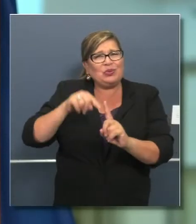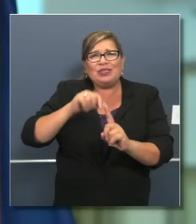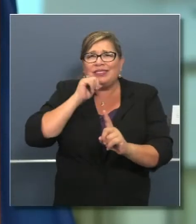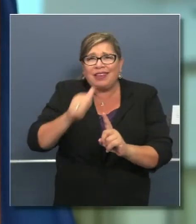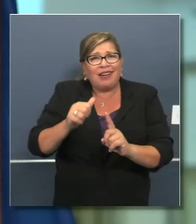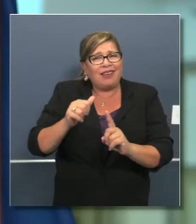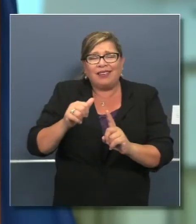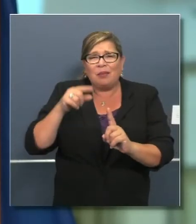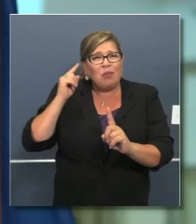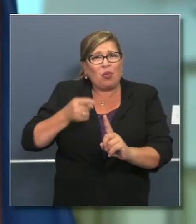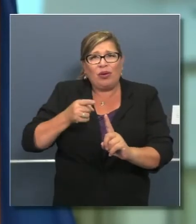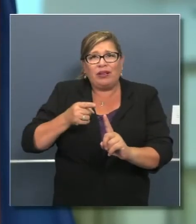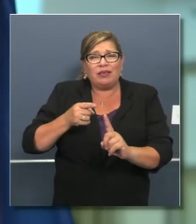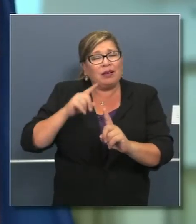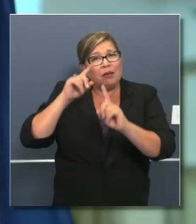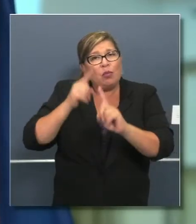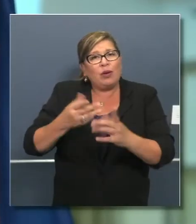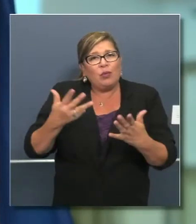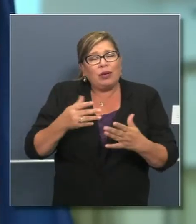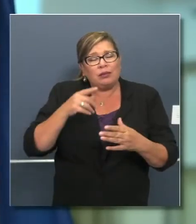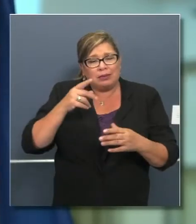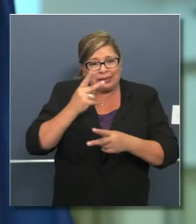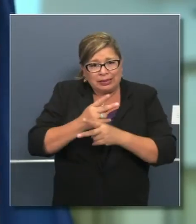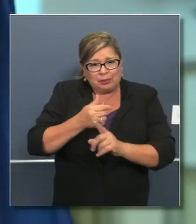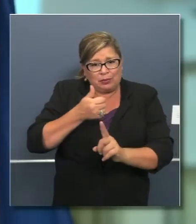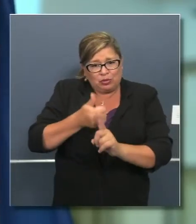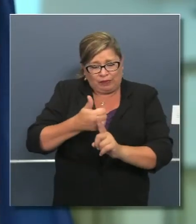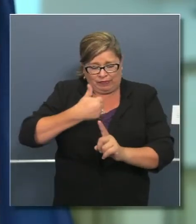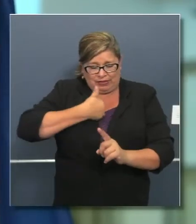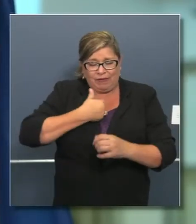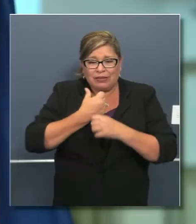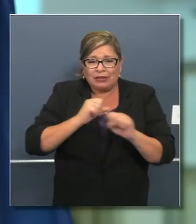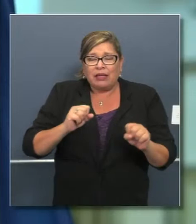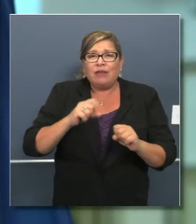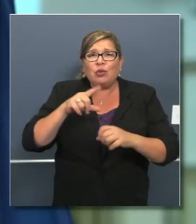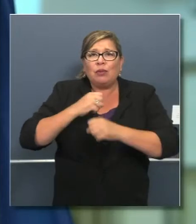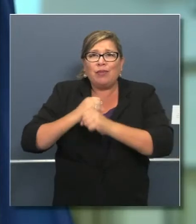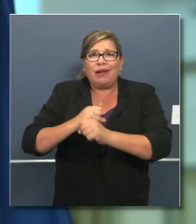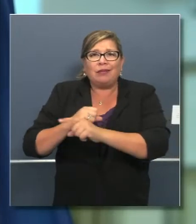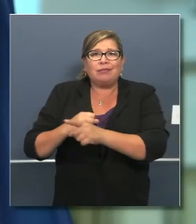about keeping you safe and your loved ones safe and so I just want to thank the health officers